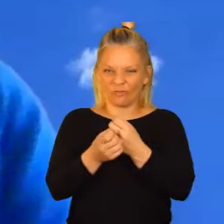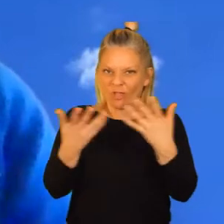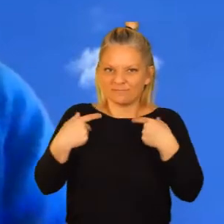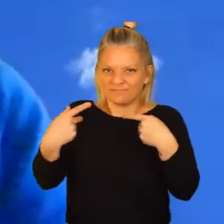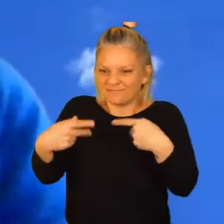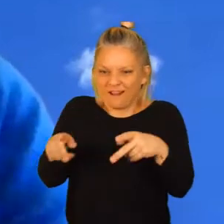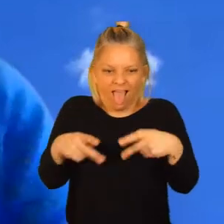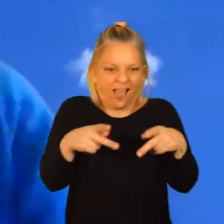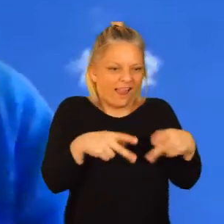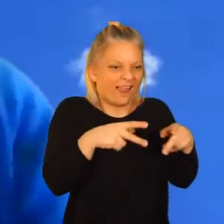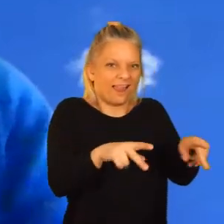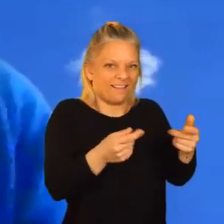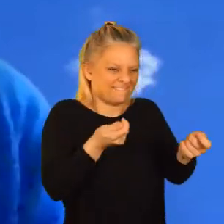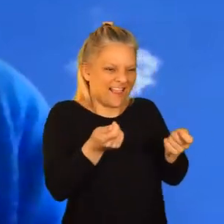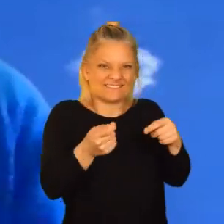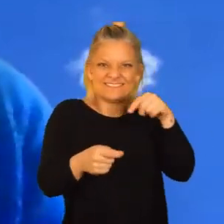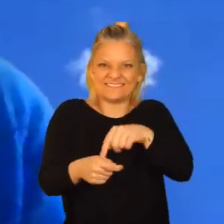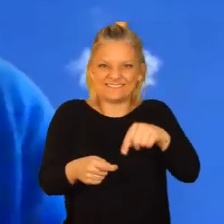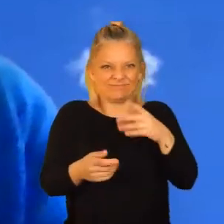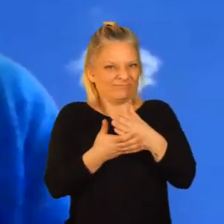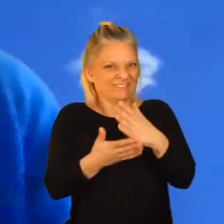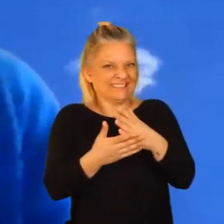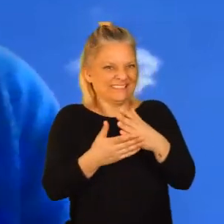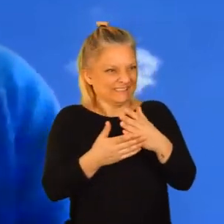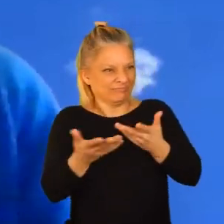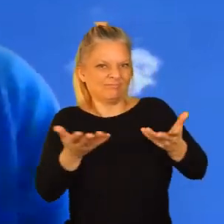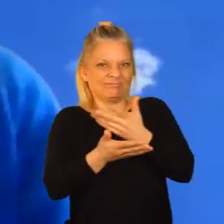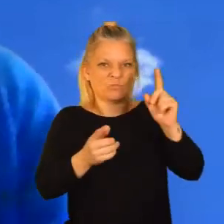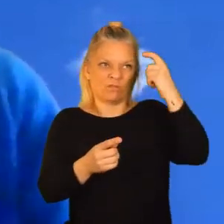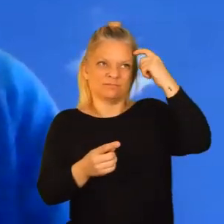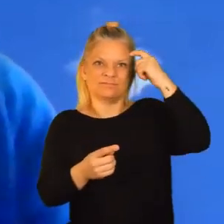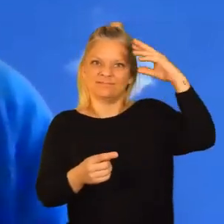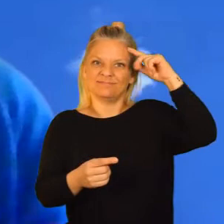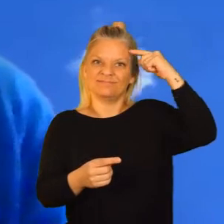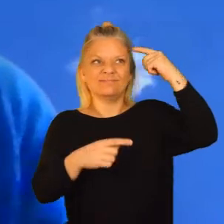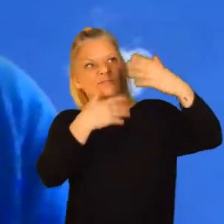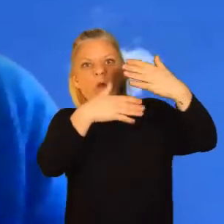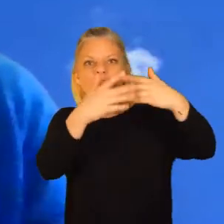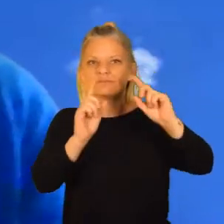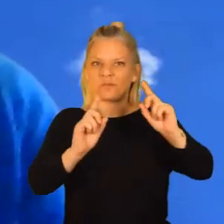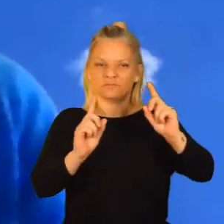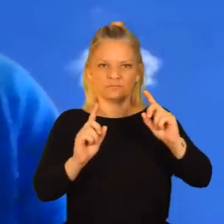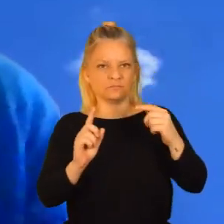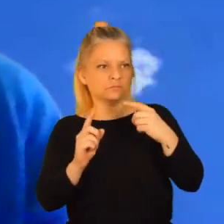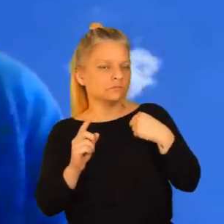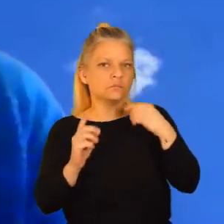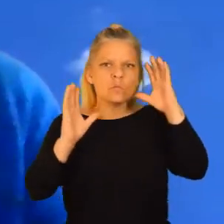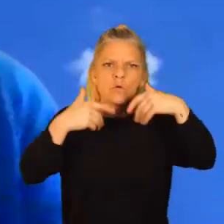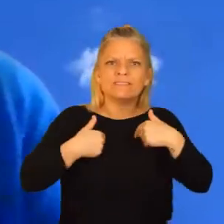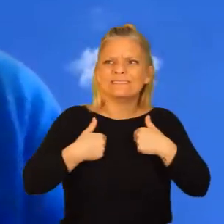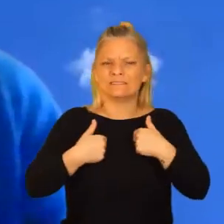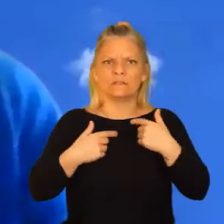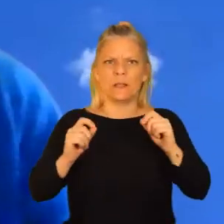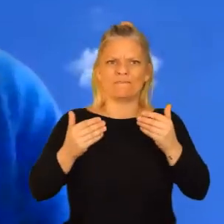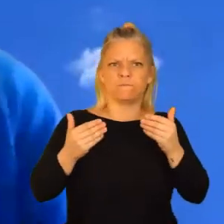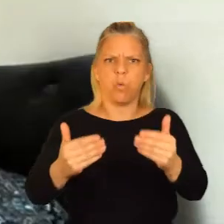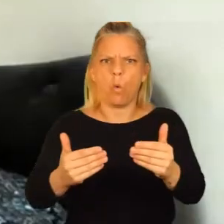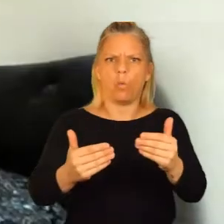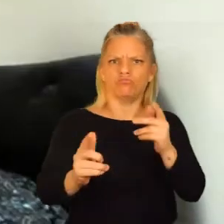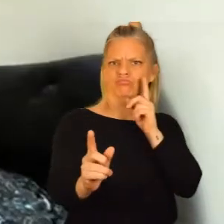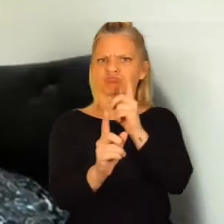that this is a safe space to be and it's okay to share and be a bit vulnerable and process.